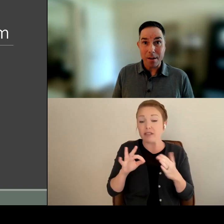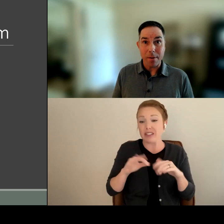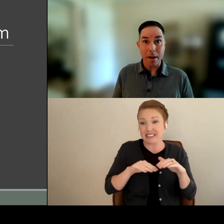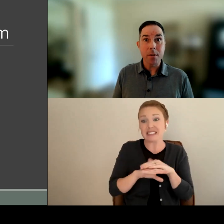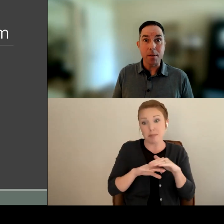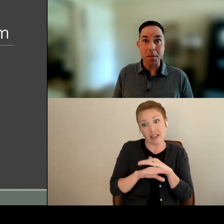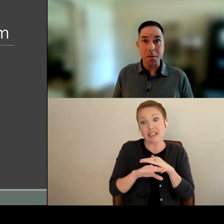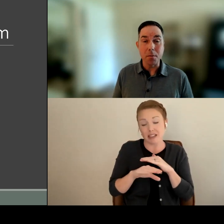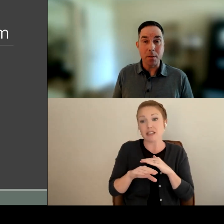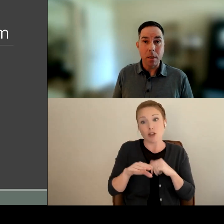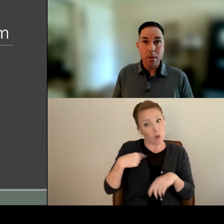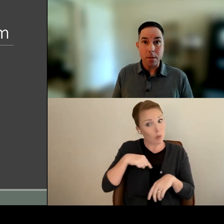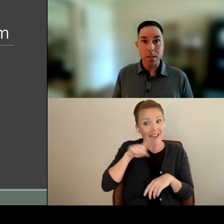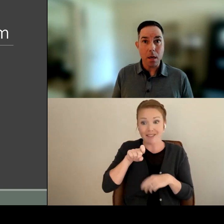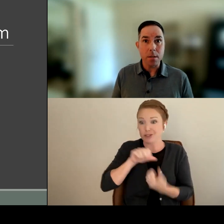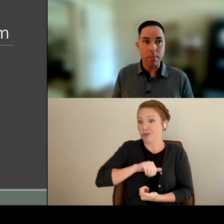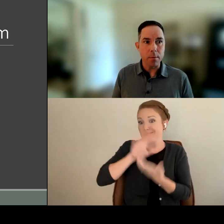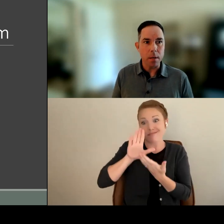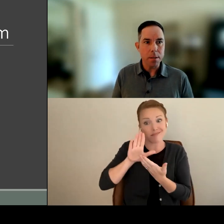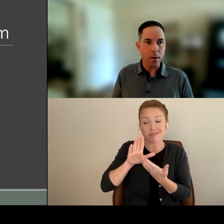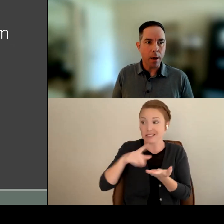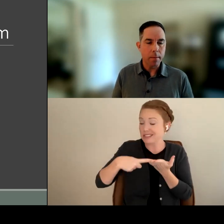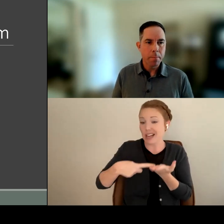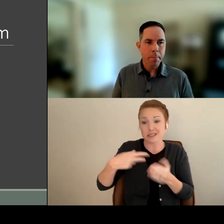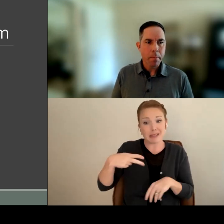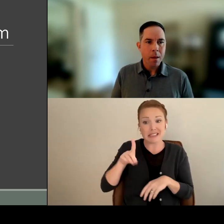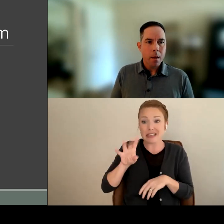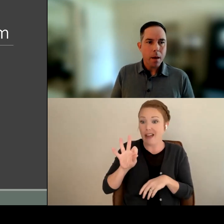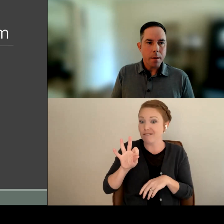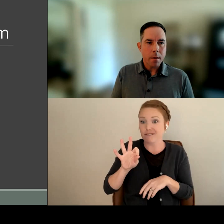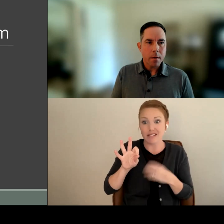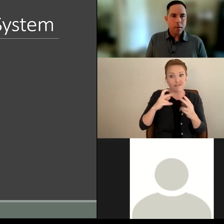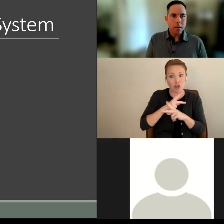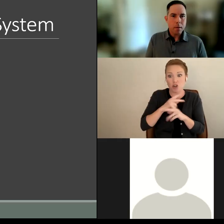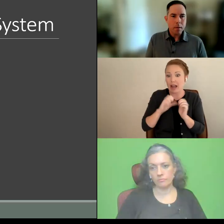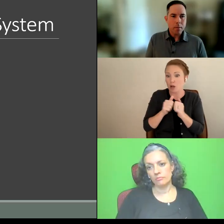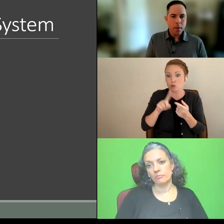we kind of have to continue to discuss and be realistic about.